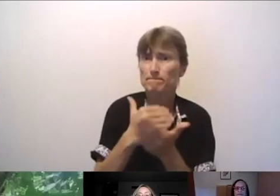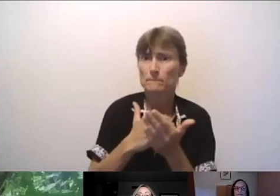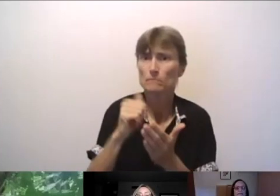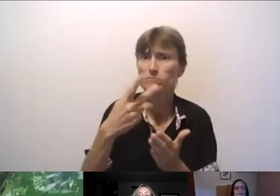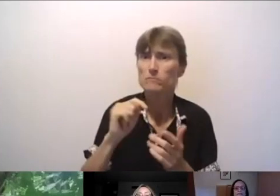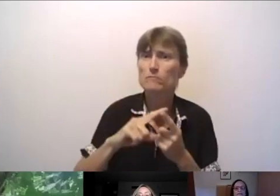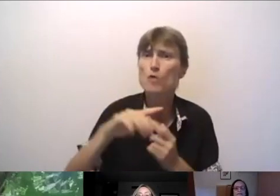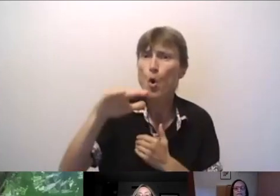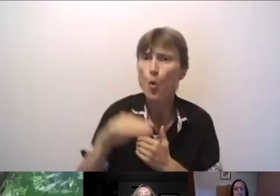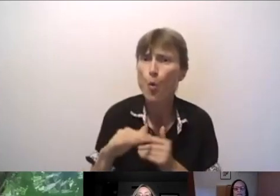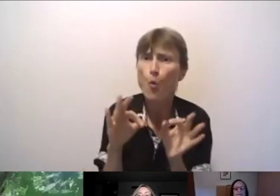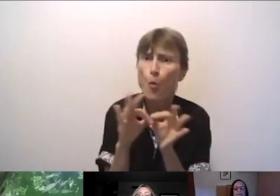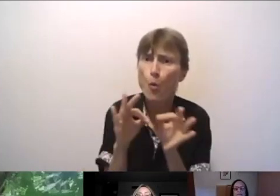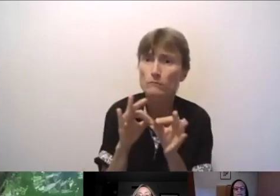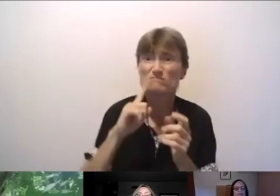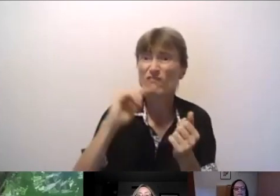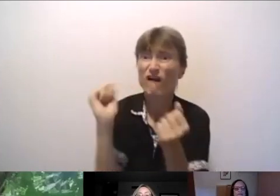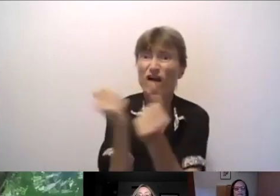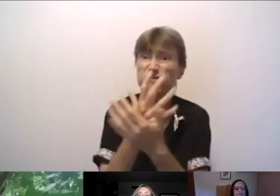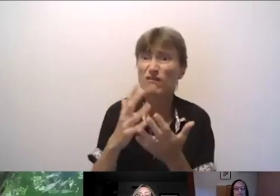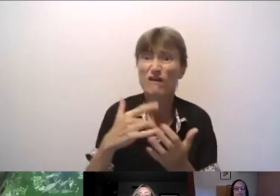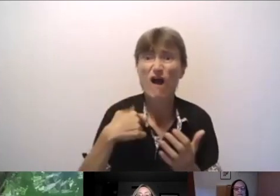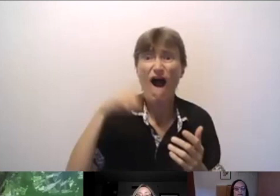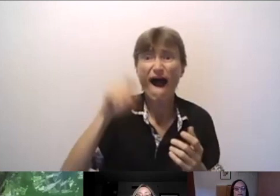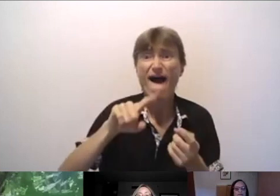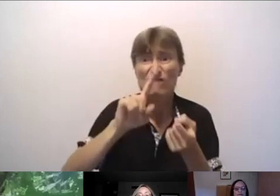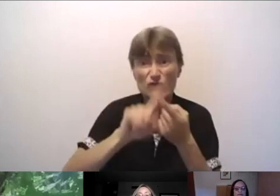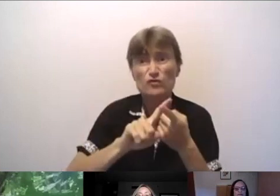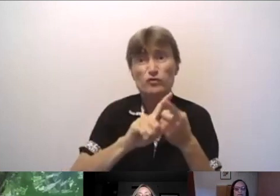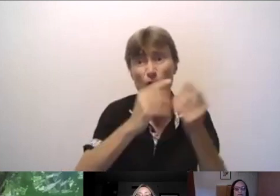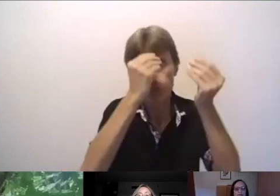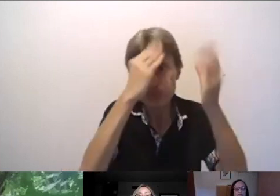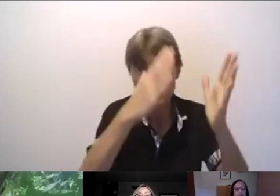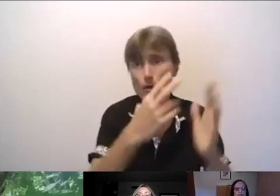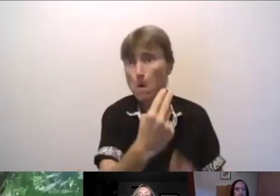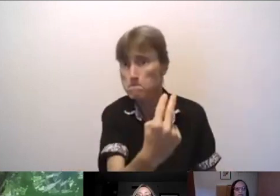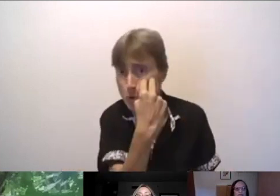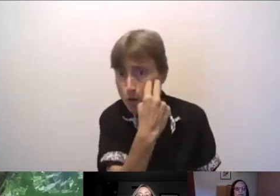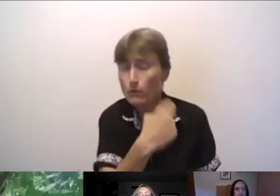lot of monitoring on your life a lot of uh financial monitoring and encouragement to get a job but also